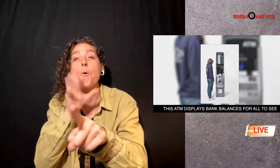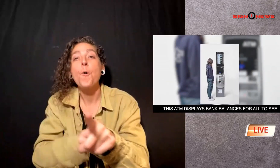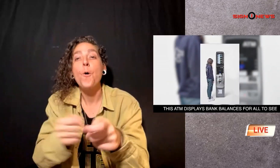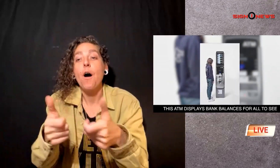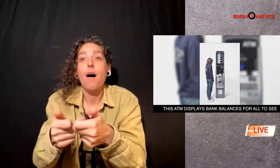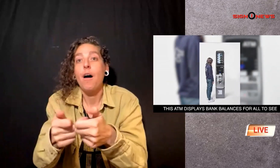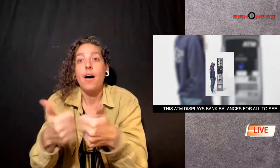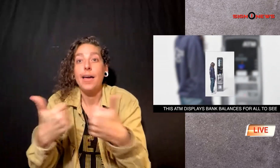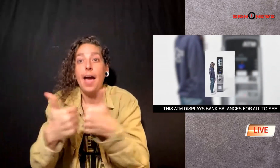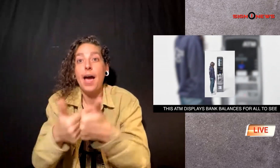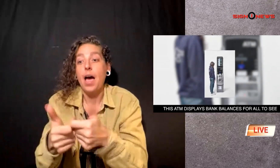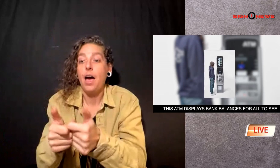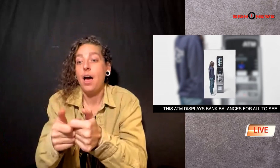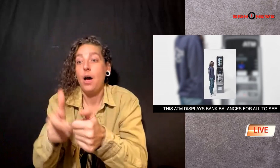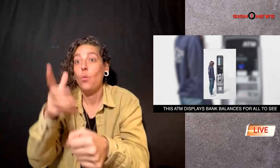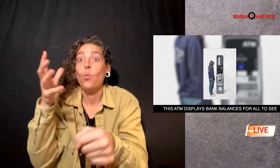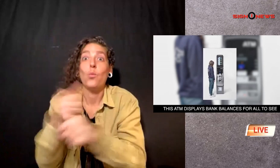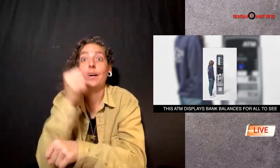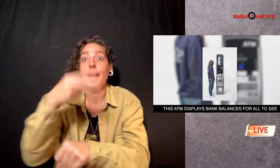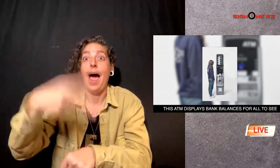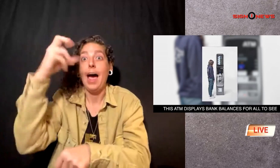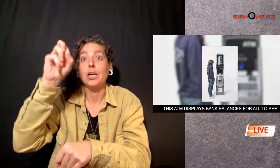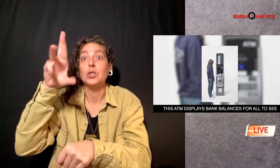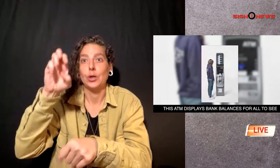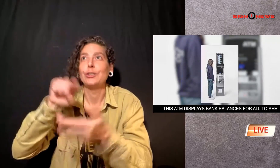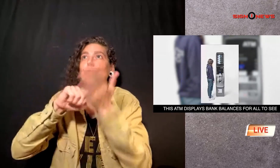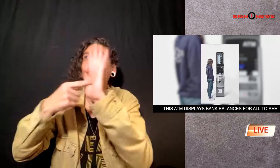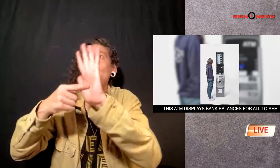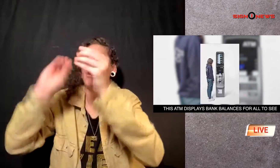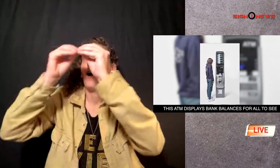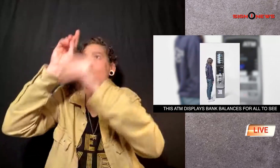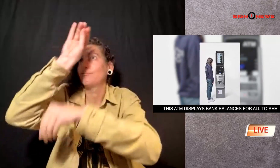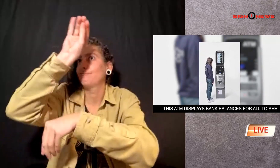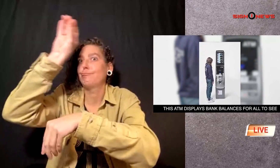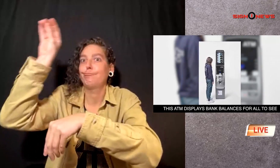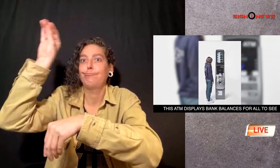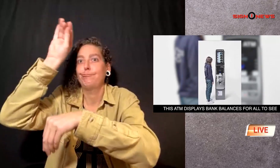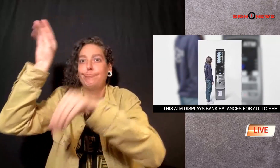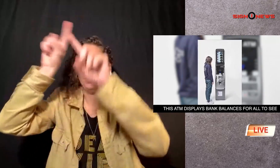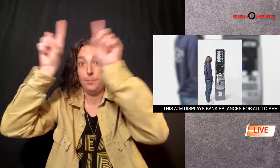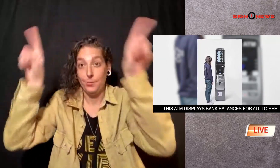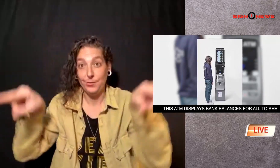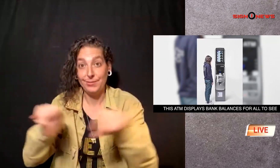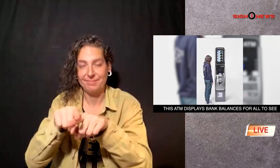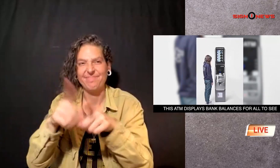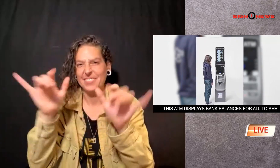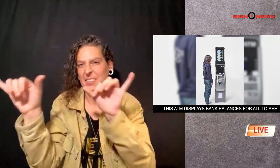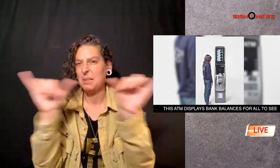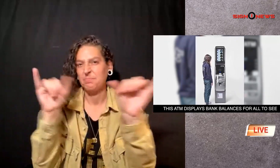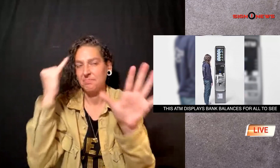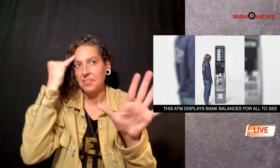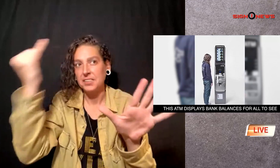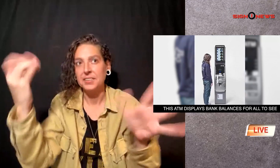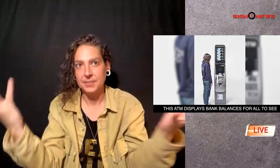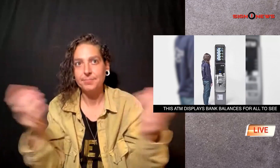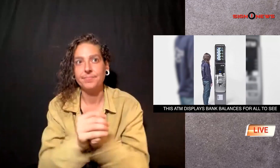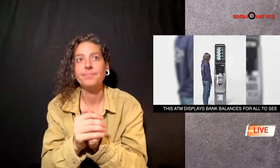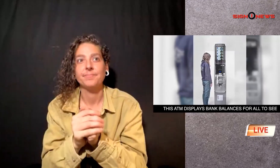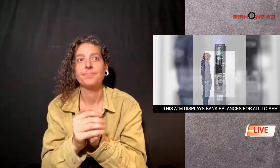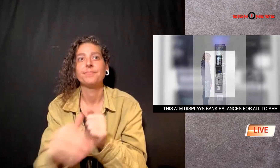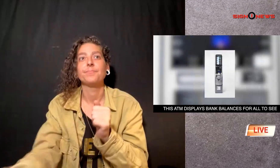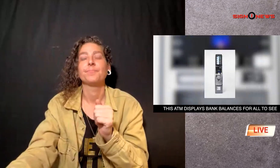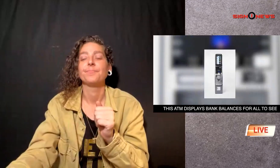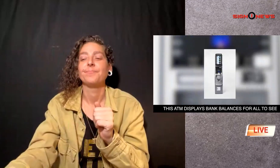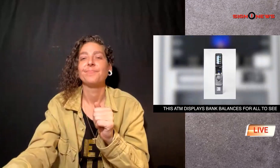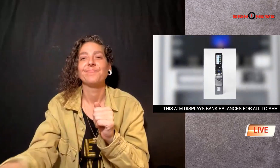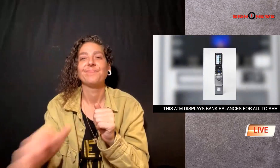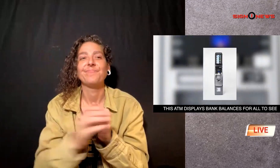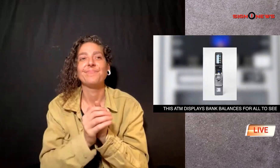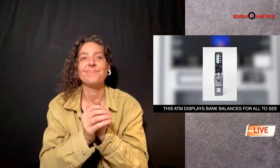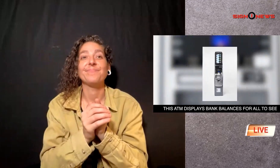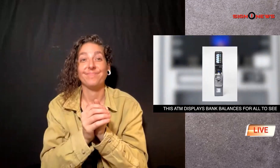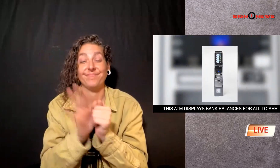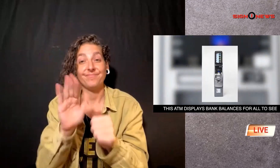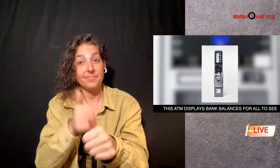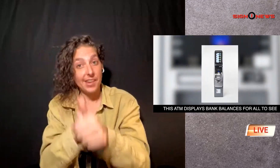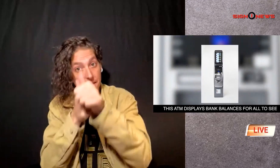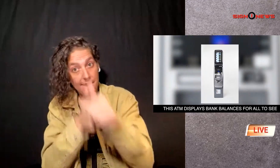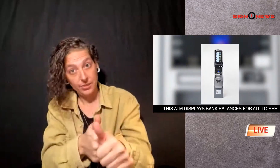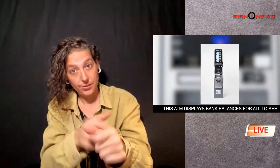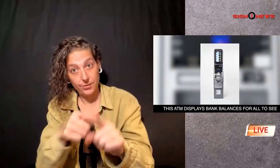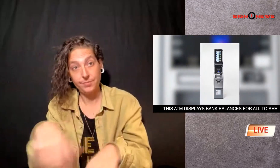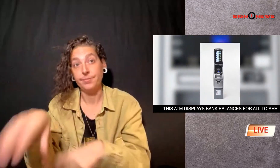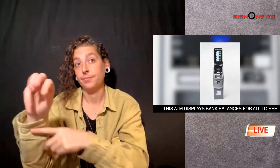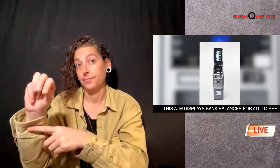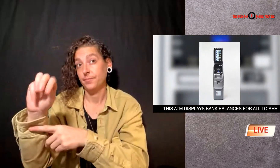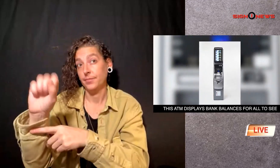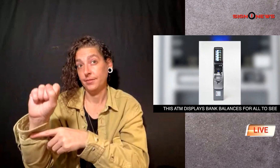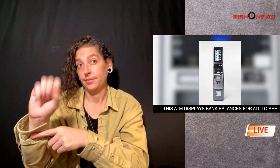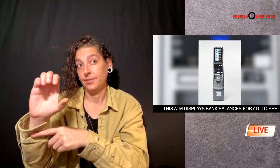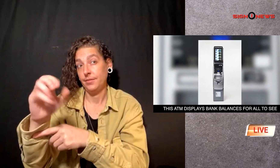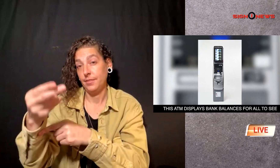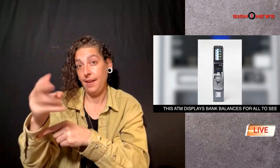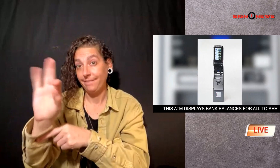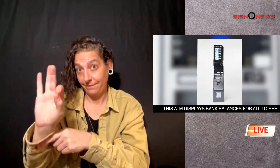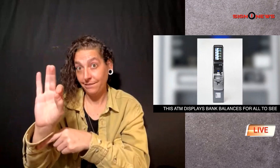games displayed high scores well according to MSCHF the highest balance